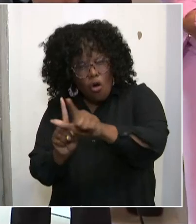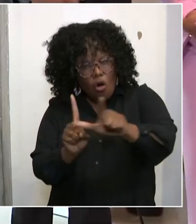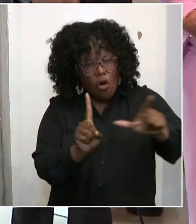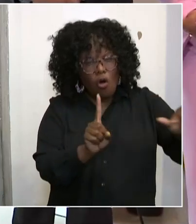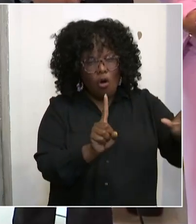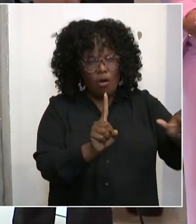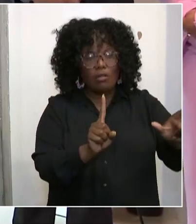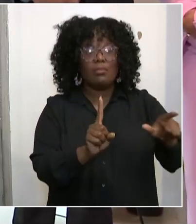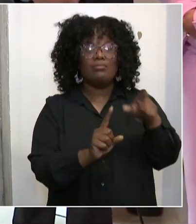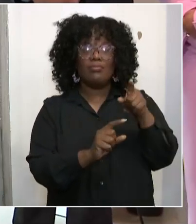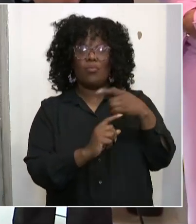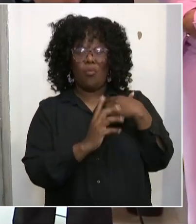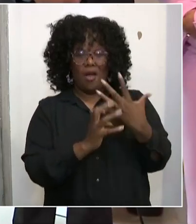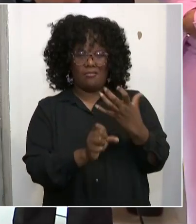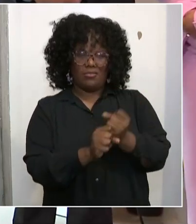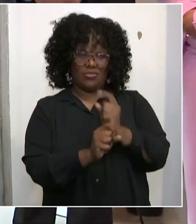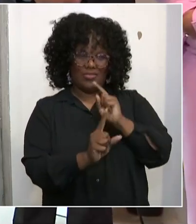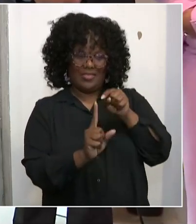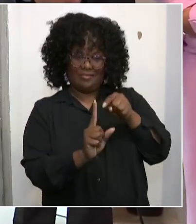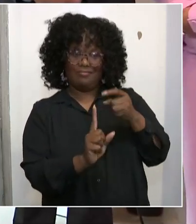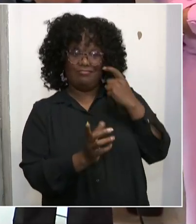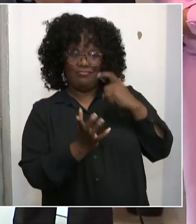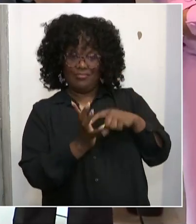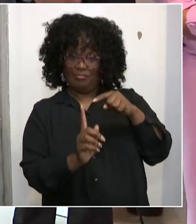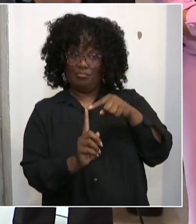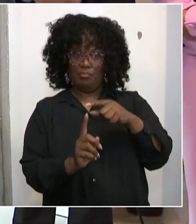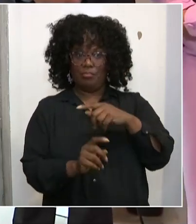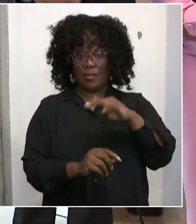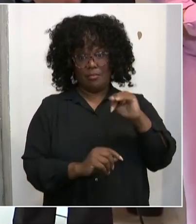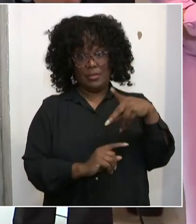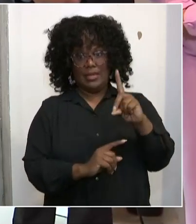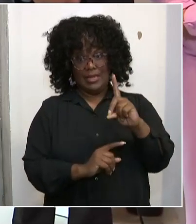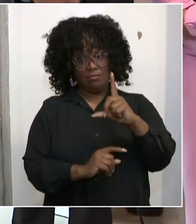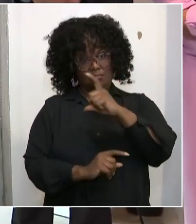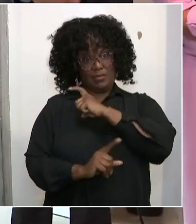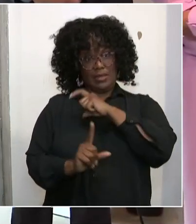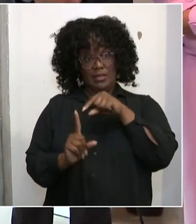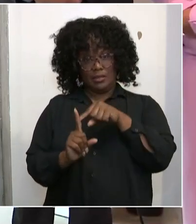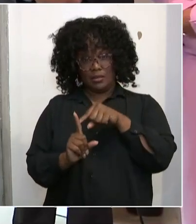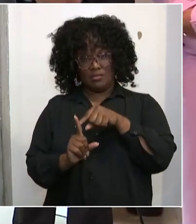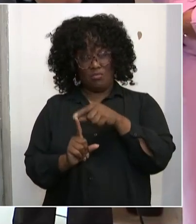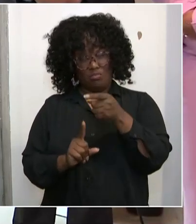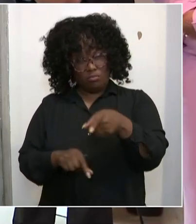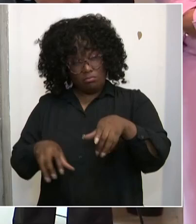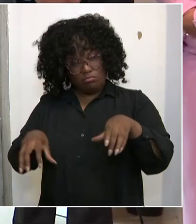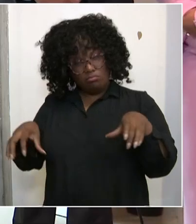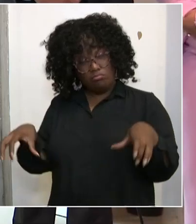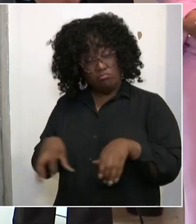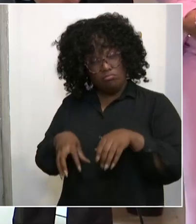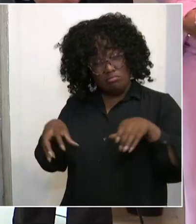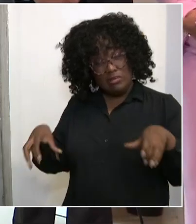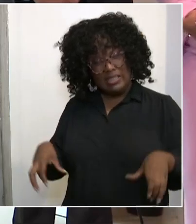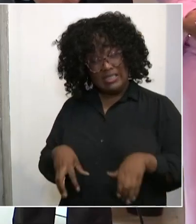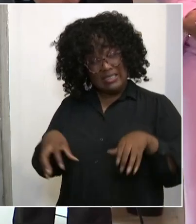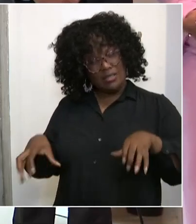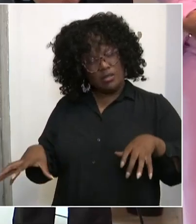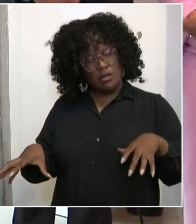And all of our partnering agencies who have been working really really hard this year uh for our commitment to public safety,